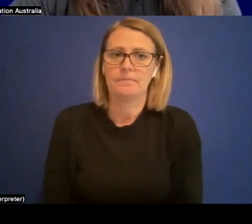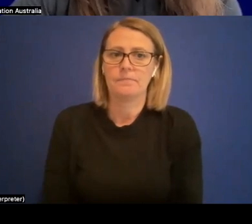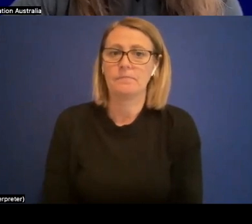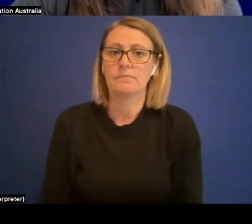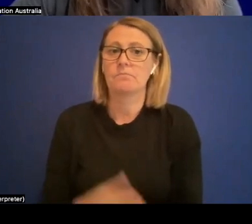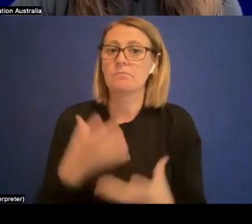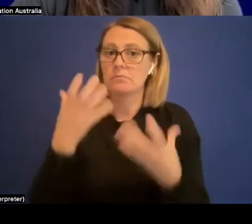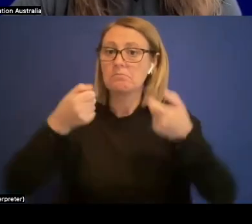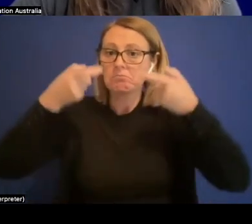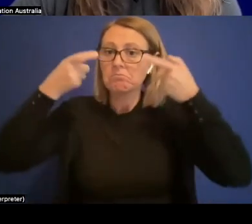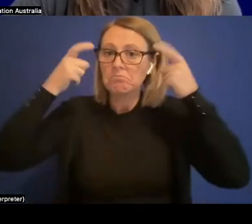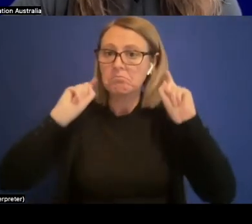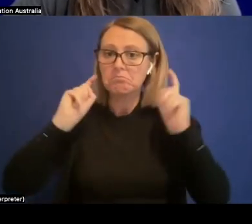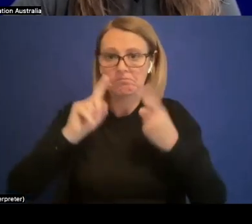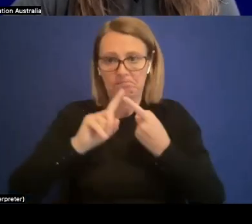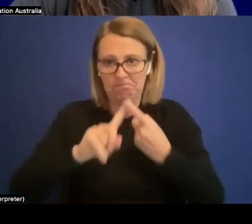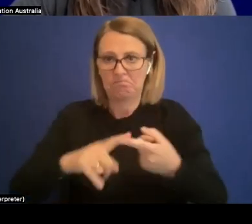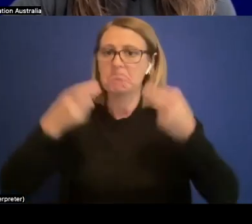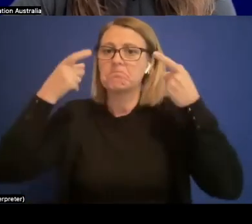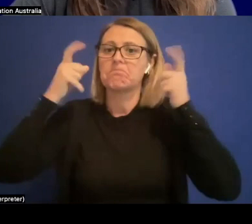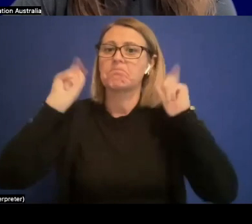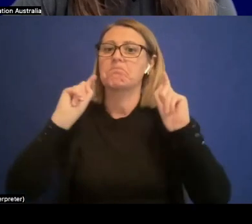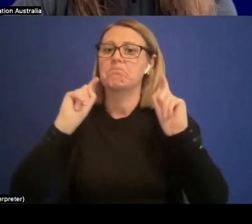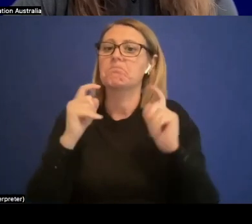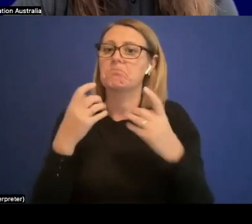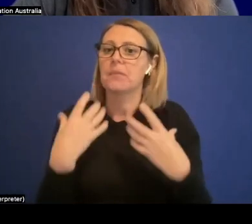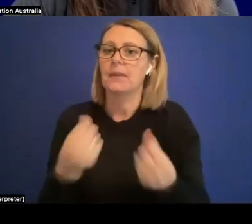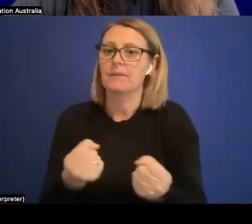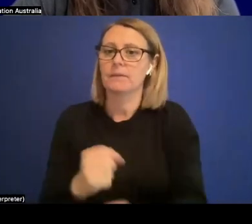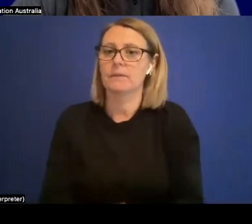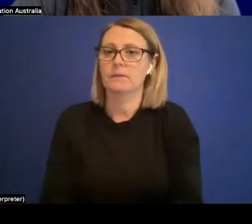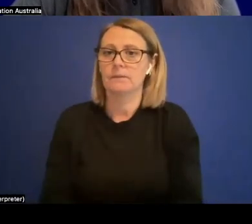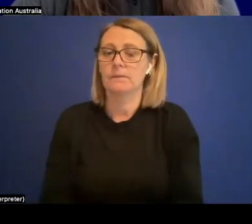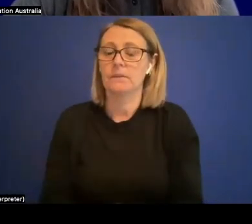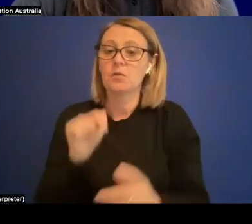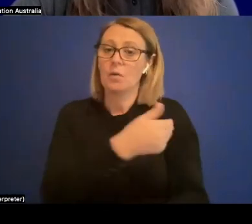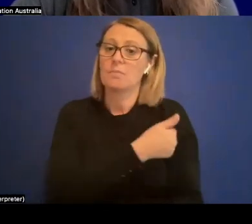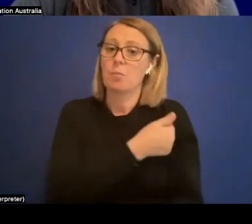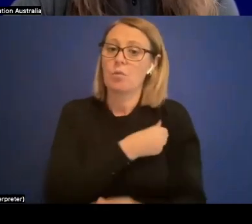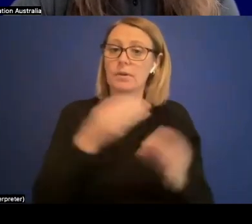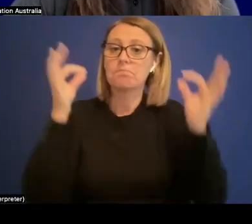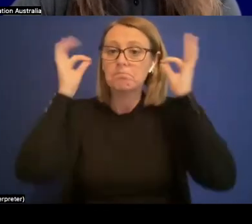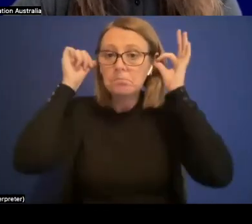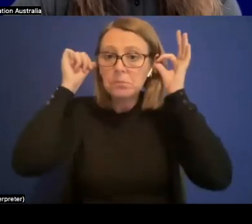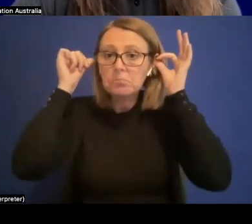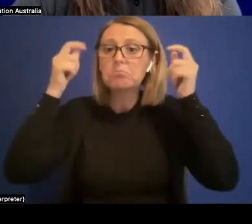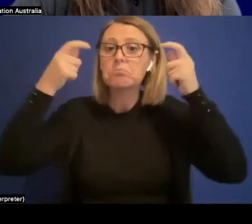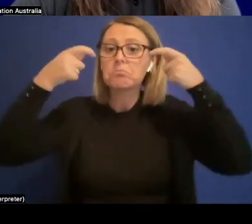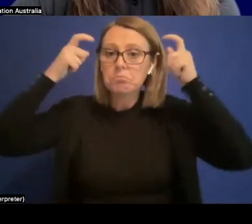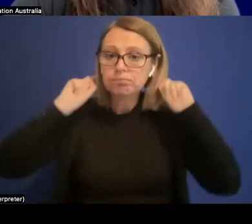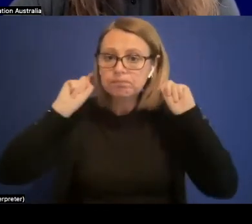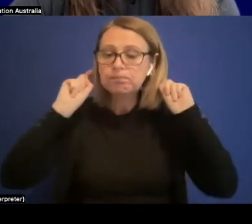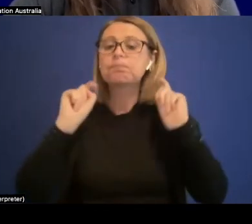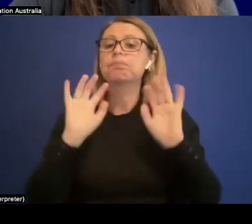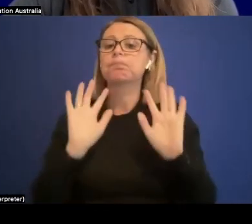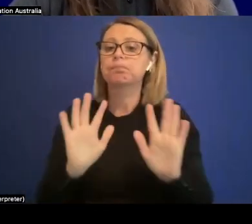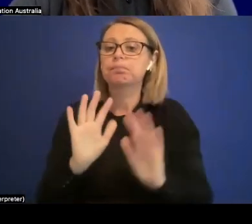hearing aids consistently, so put them on in the morning when they woke up, and took them off for